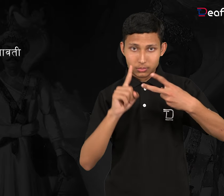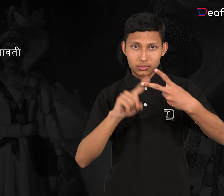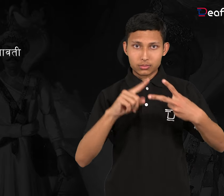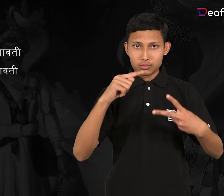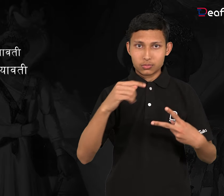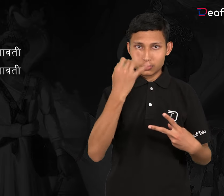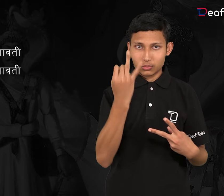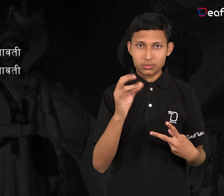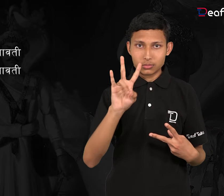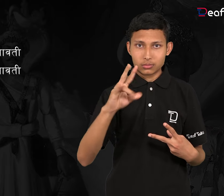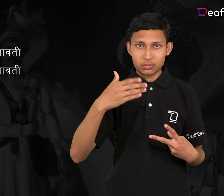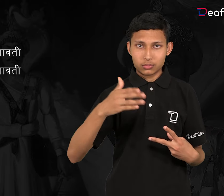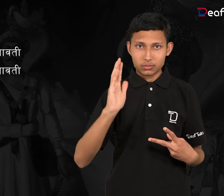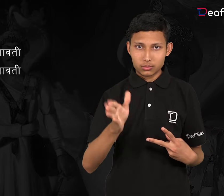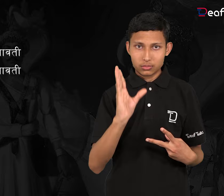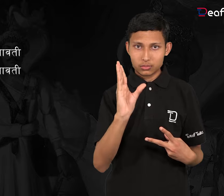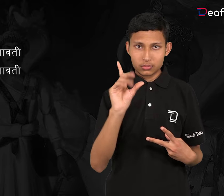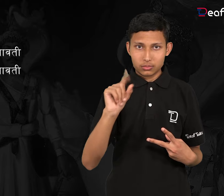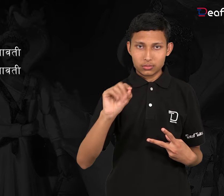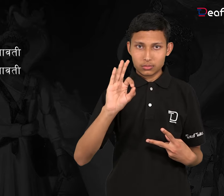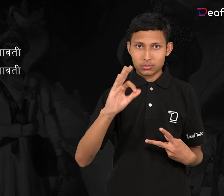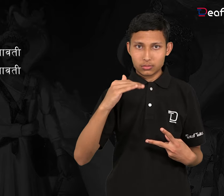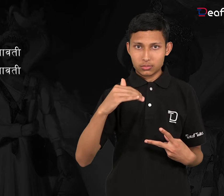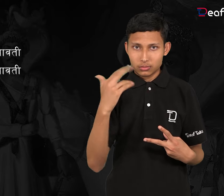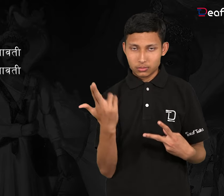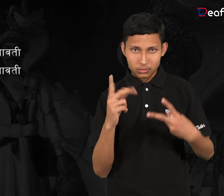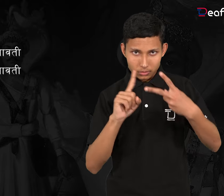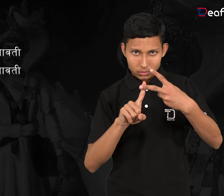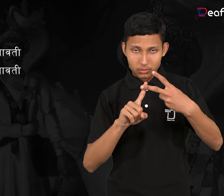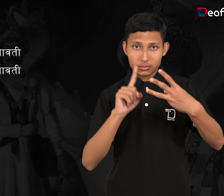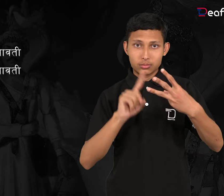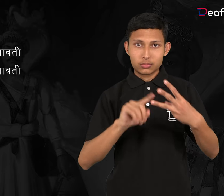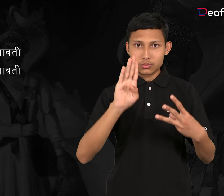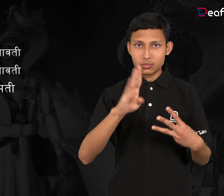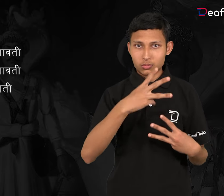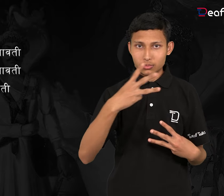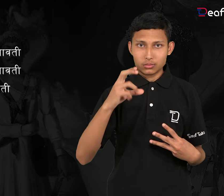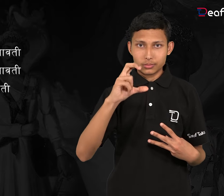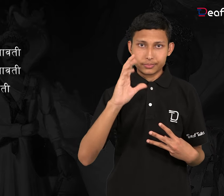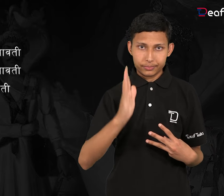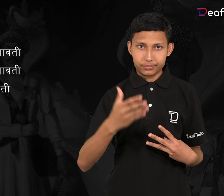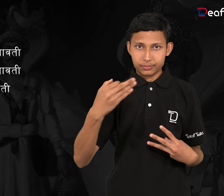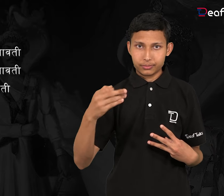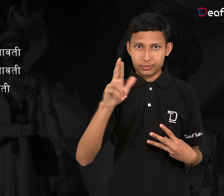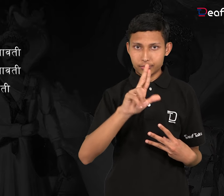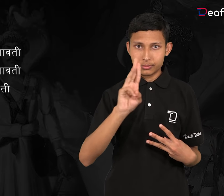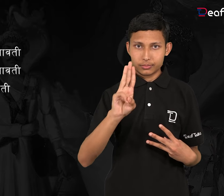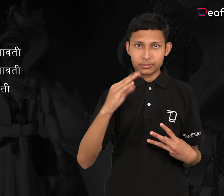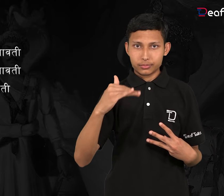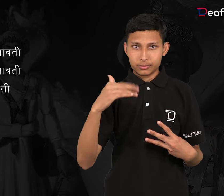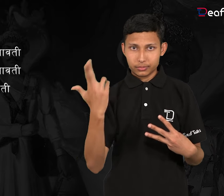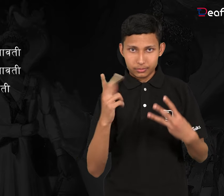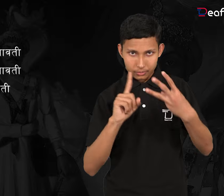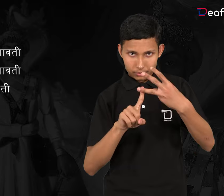the second queen Kaushalyavati, the third queen Buddhimati,